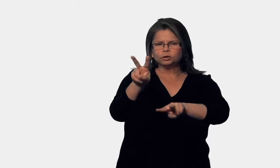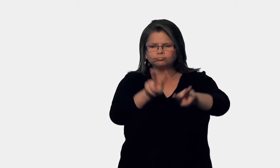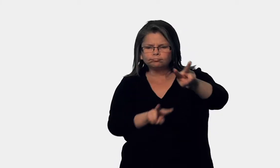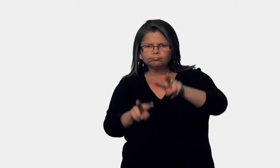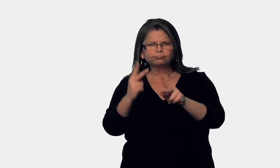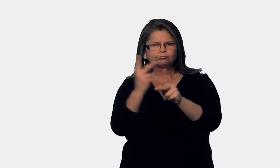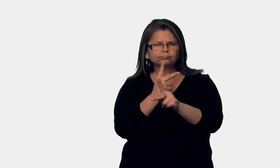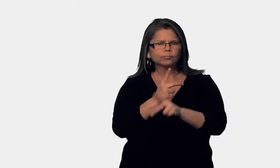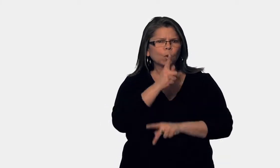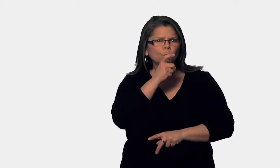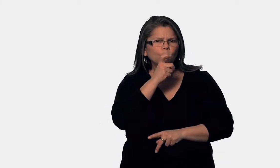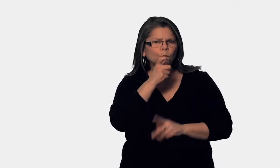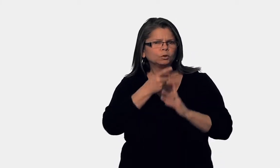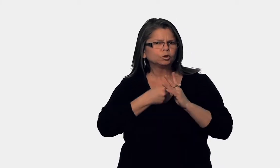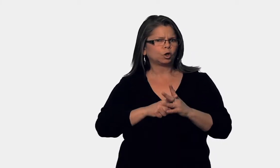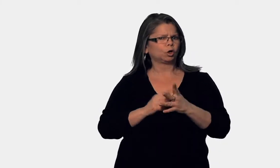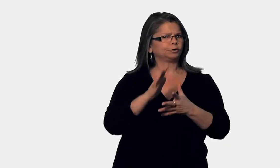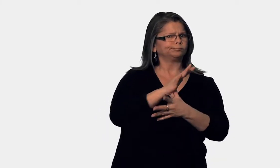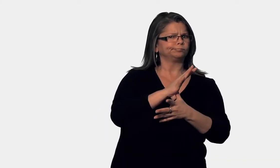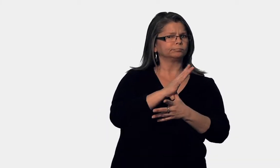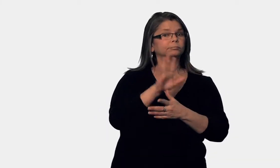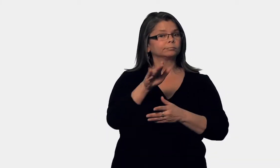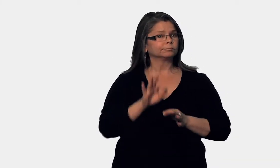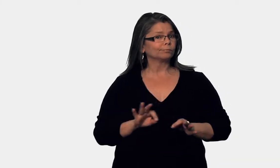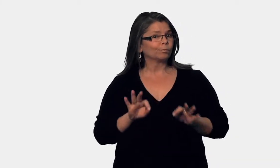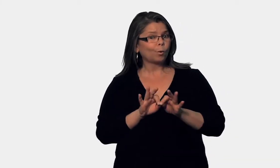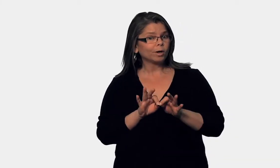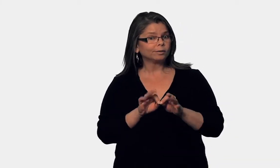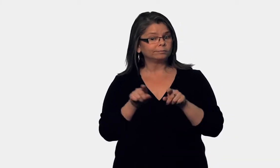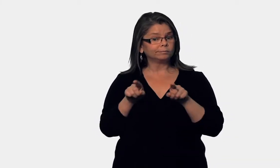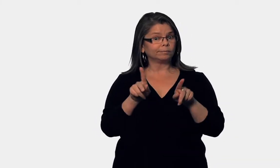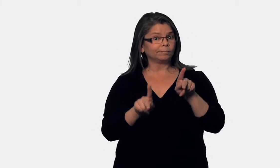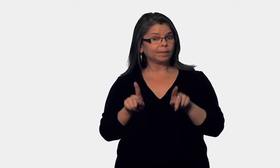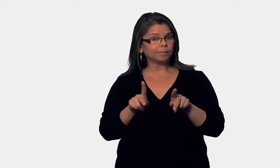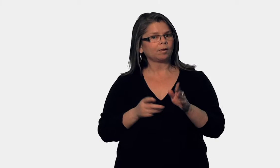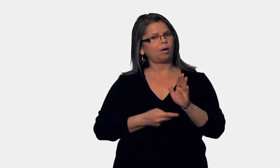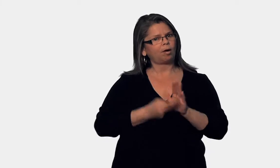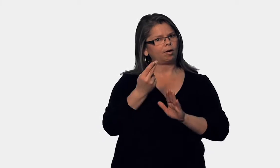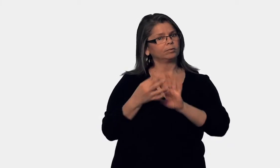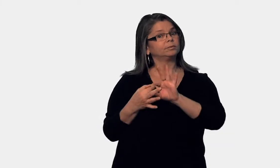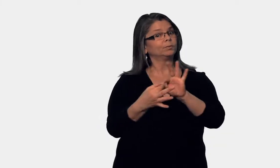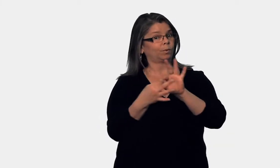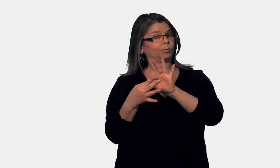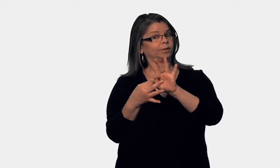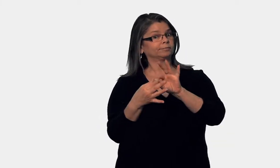in order to decide who was the main aggressor, or attacker. Both parties should be honest and cooperative.